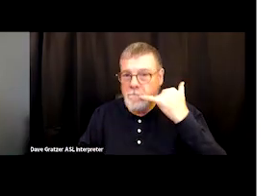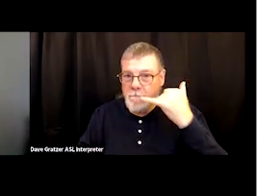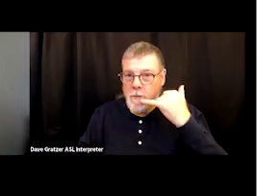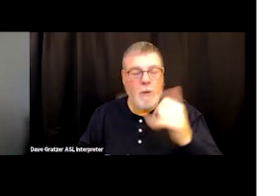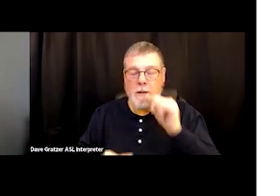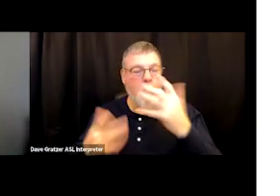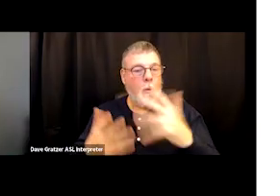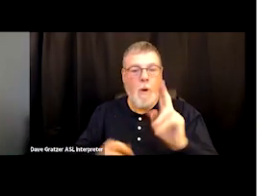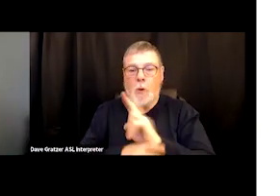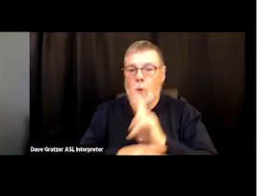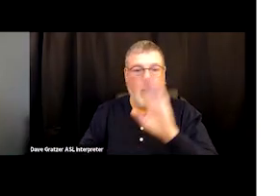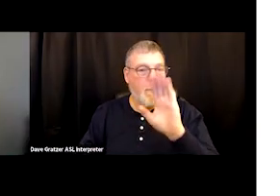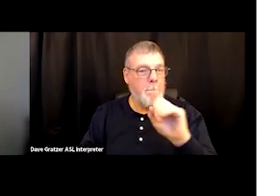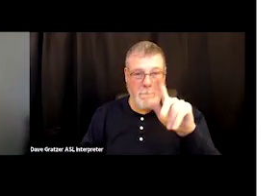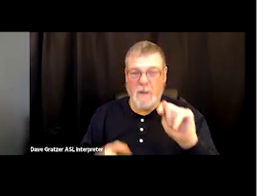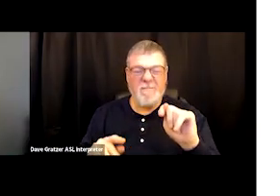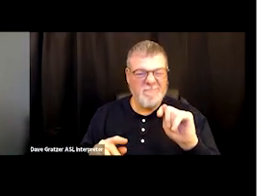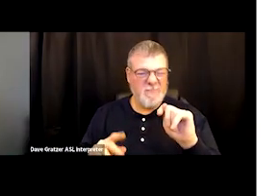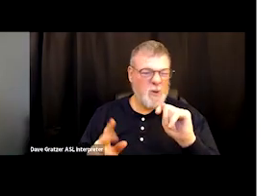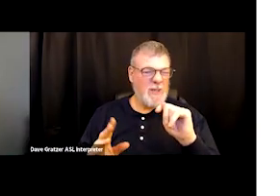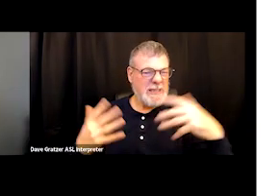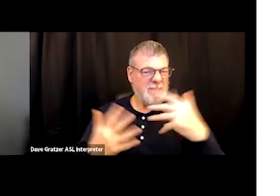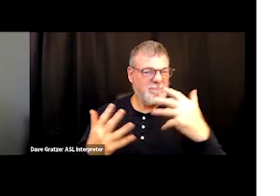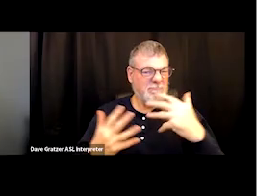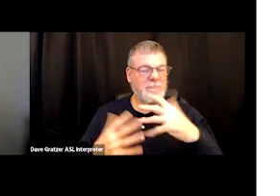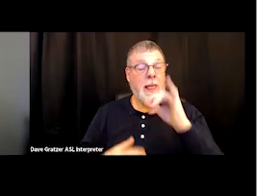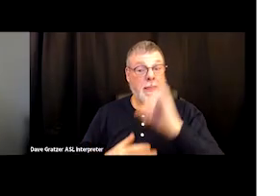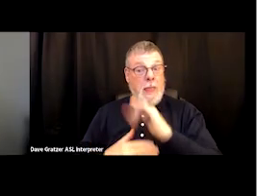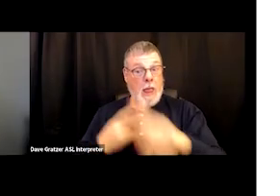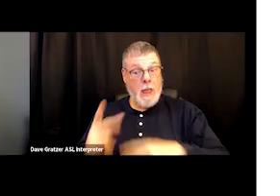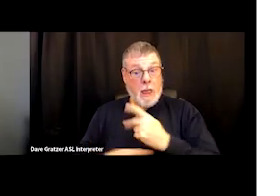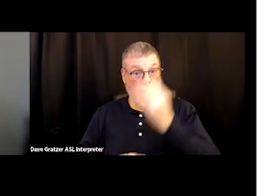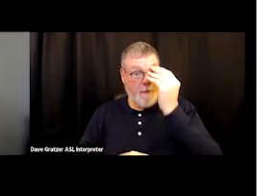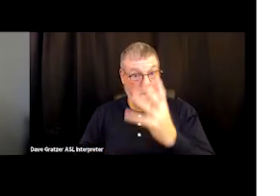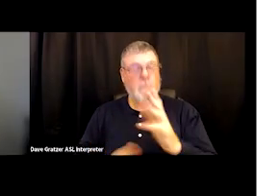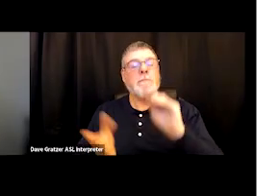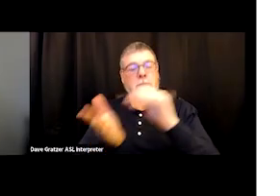that were wearing belts. And so this kinda information is what you would include in the personal history.